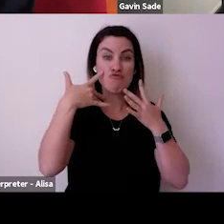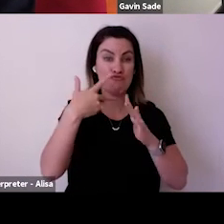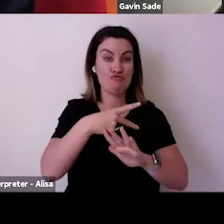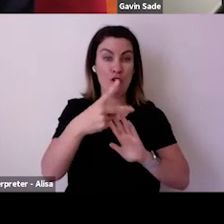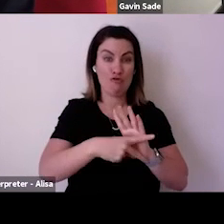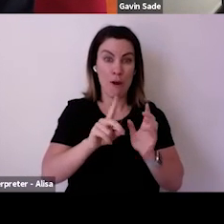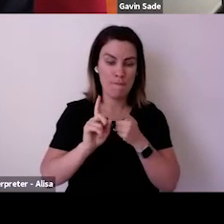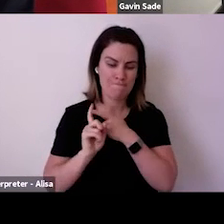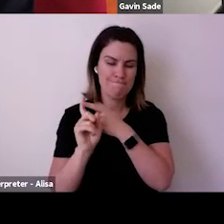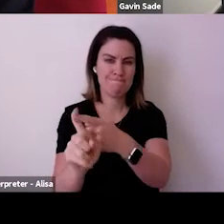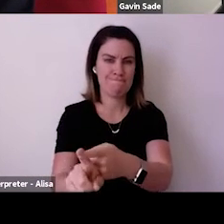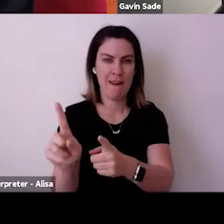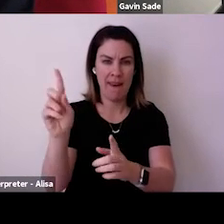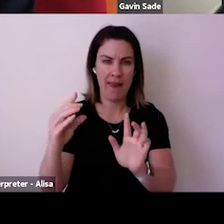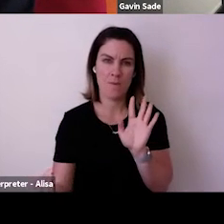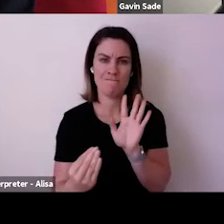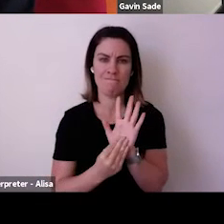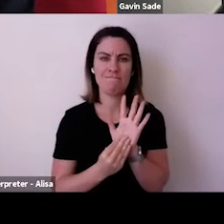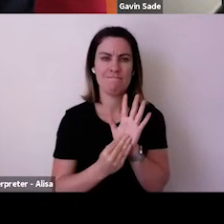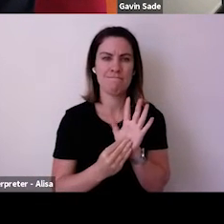a capstone unit of QUT's fine arts degree.